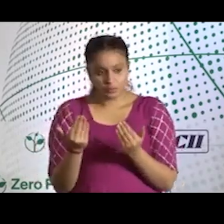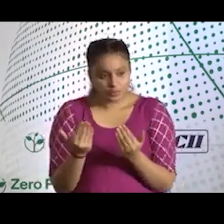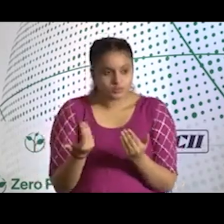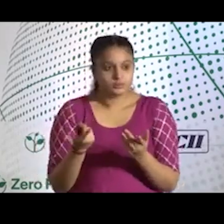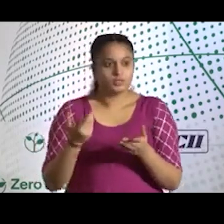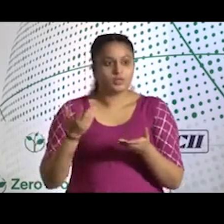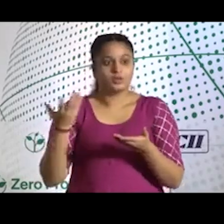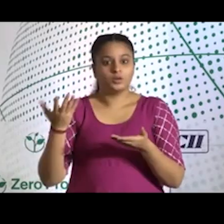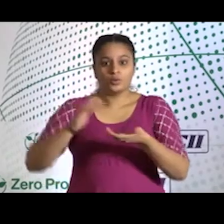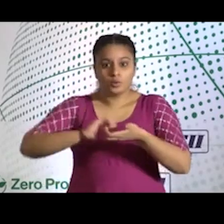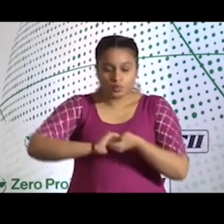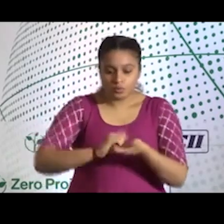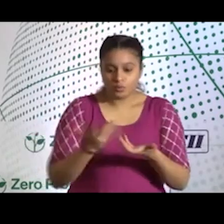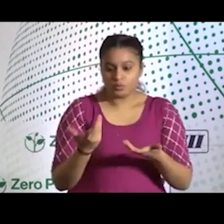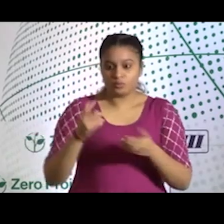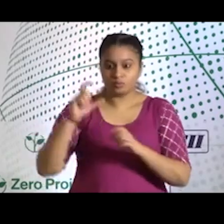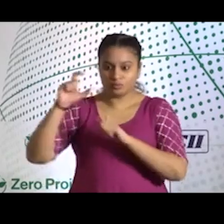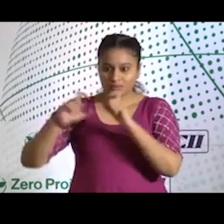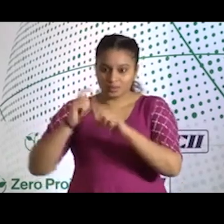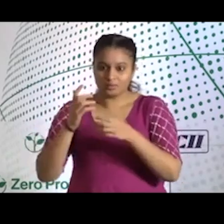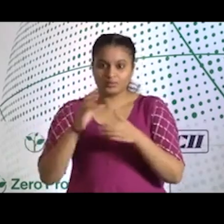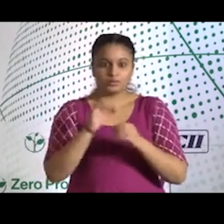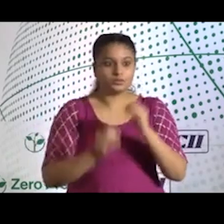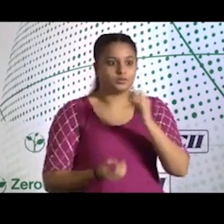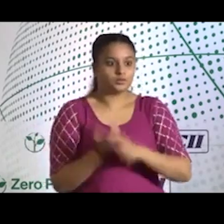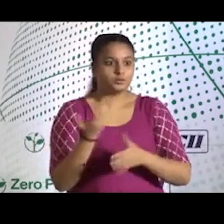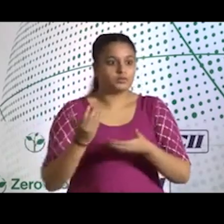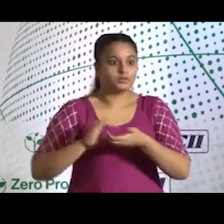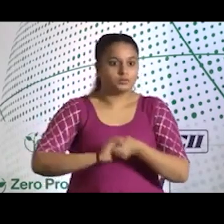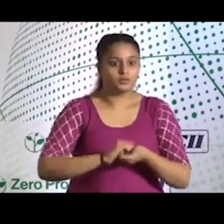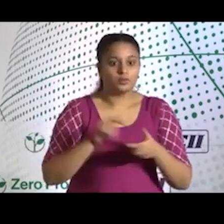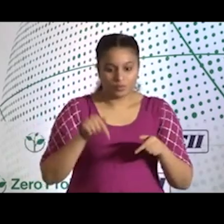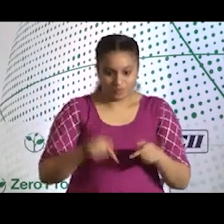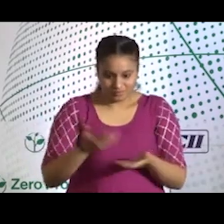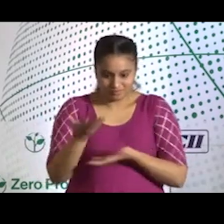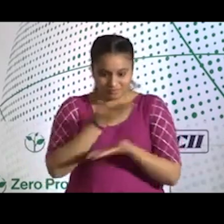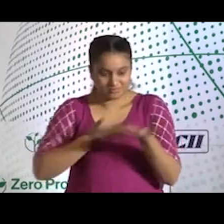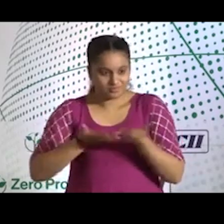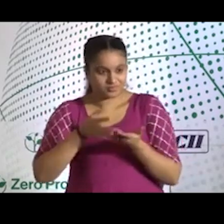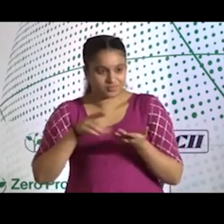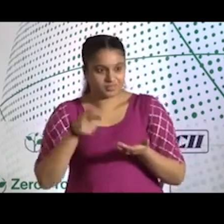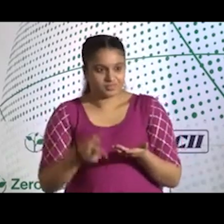who work on grassroots level, I think this discussion or probably these, you know, can can